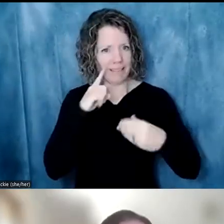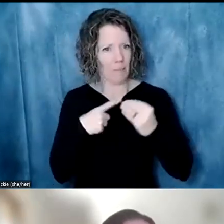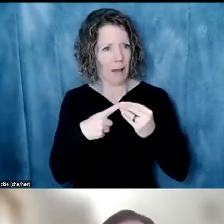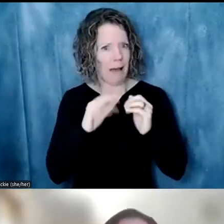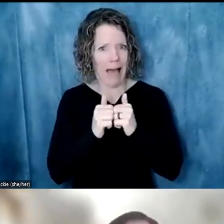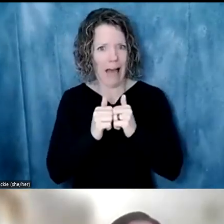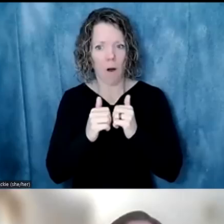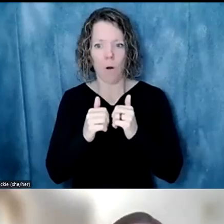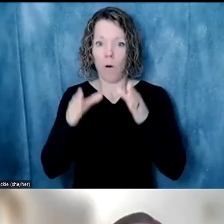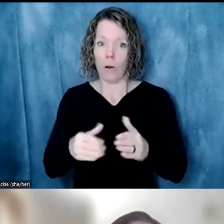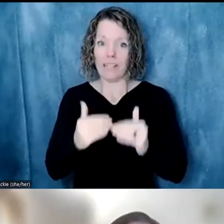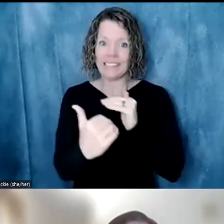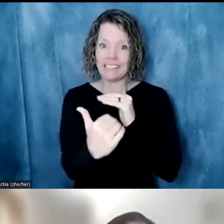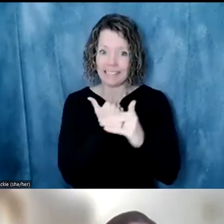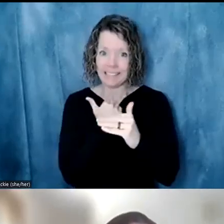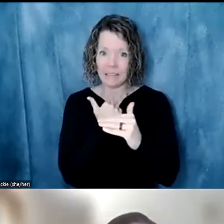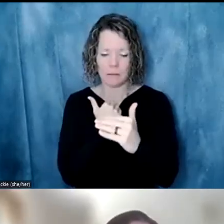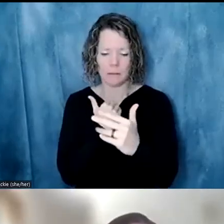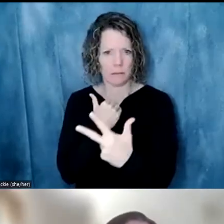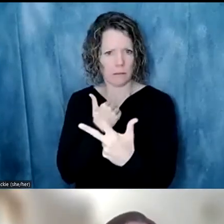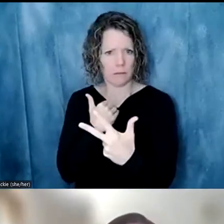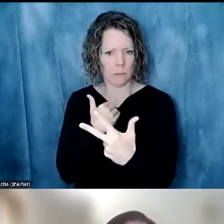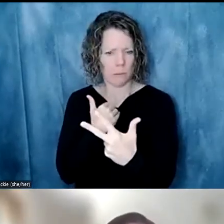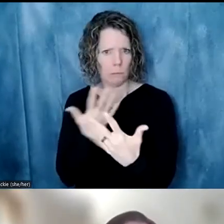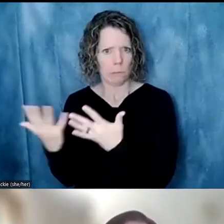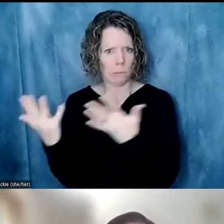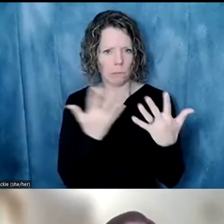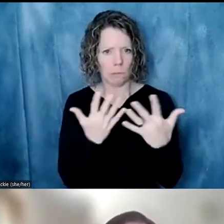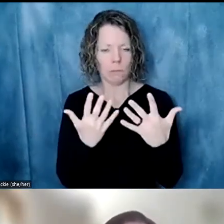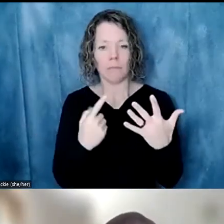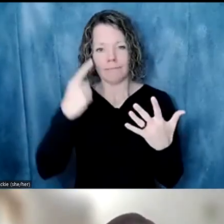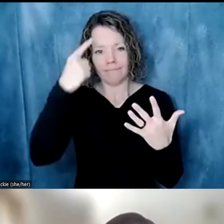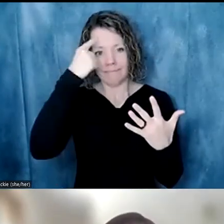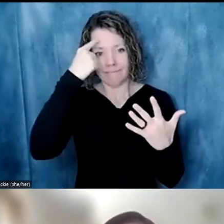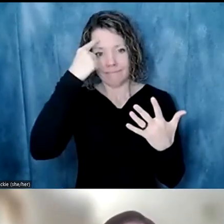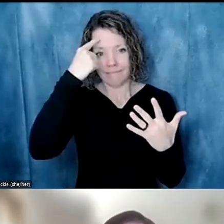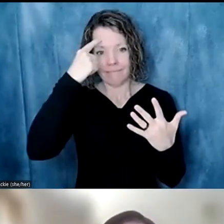if you want to separate them or together, and that is introduction into the system via incarceration,